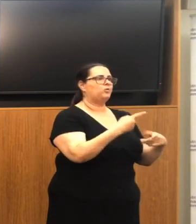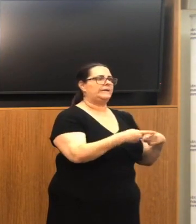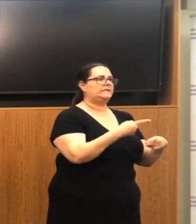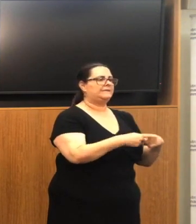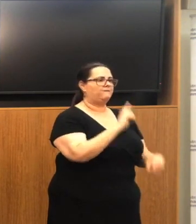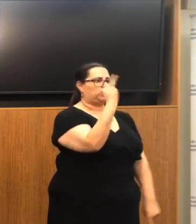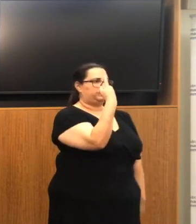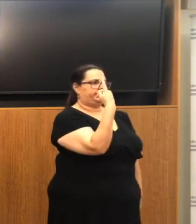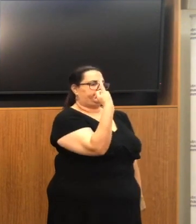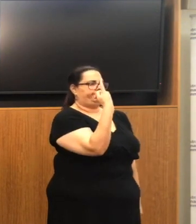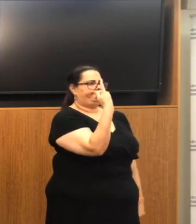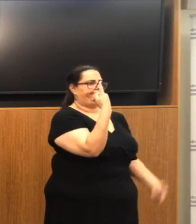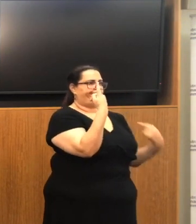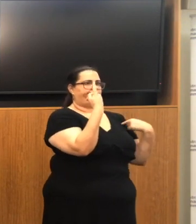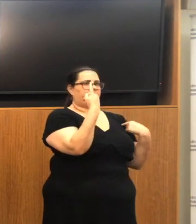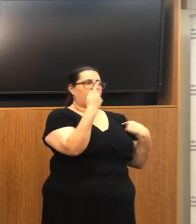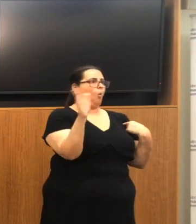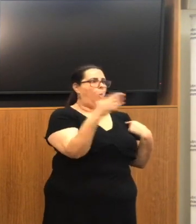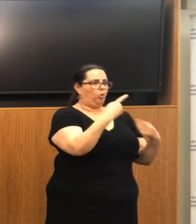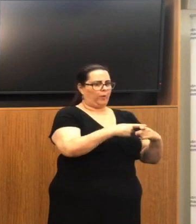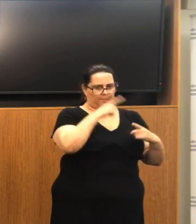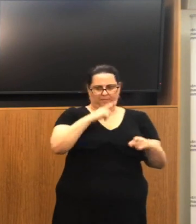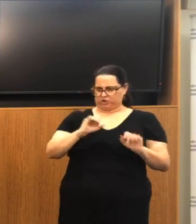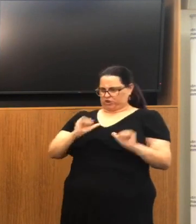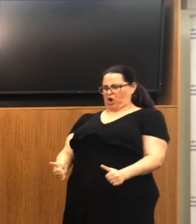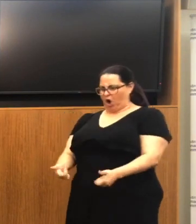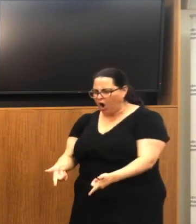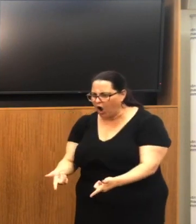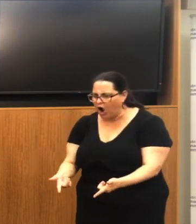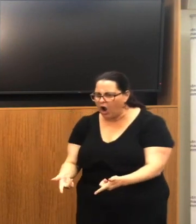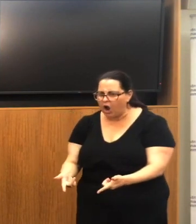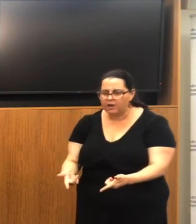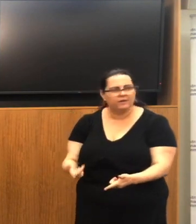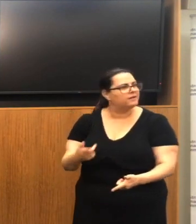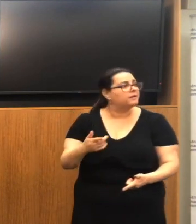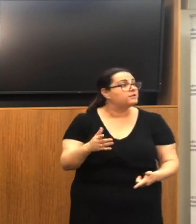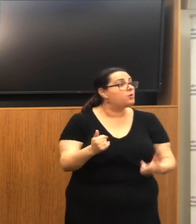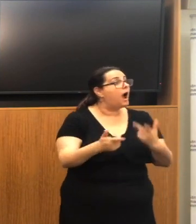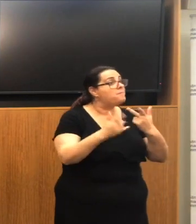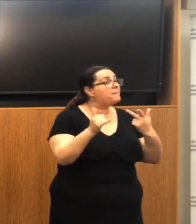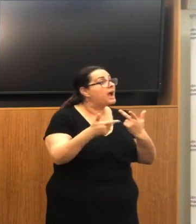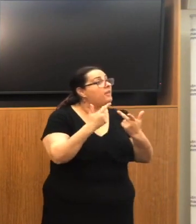And it was like, oh my God, why are they so shocked? Do they think my family is going to leave me behind?